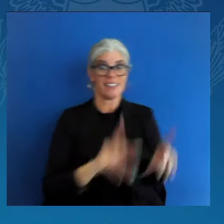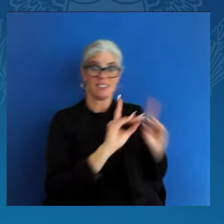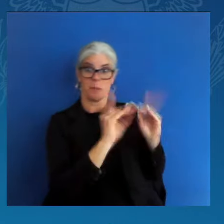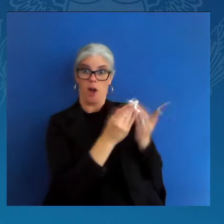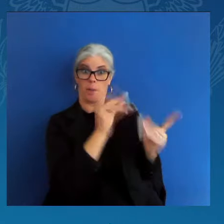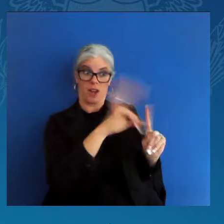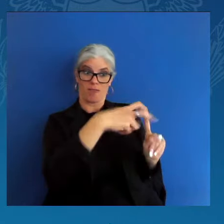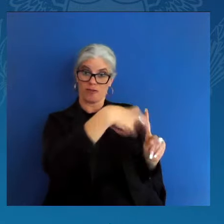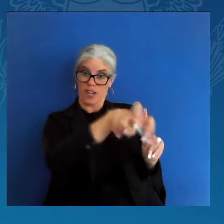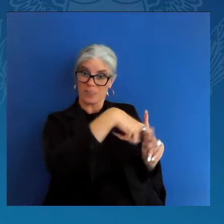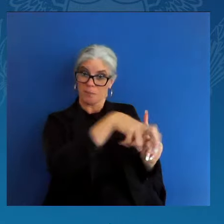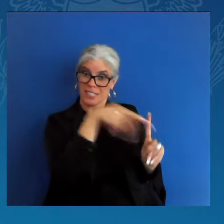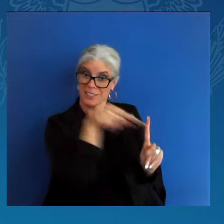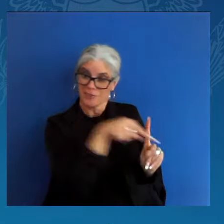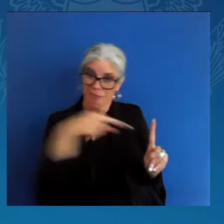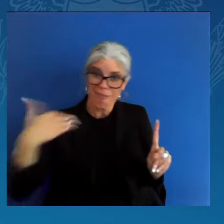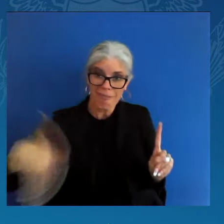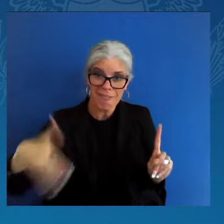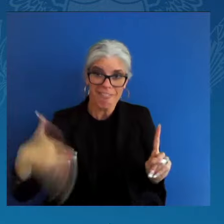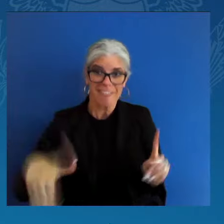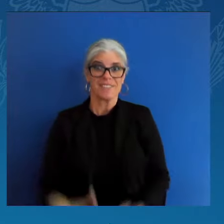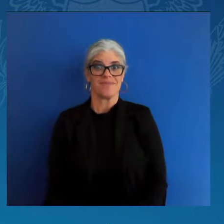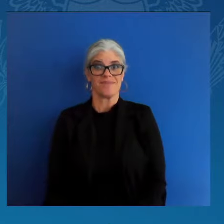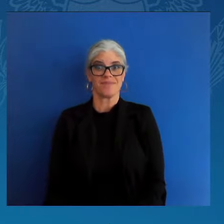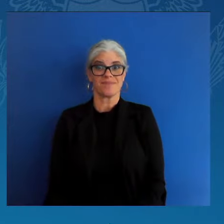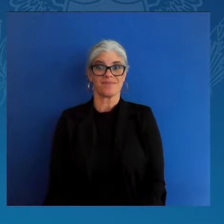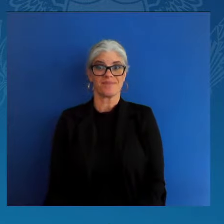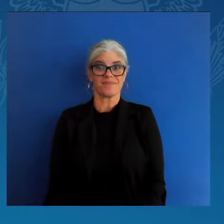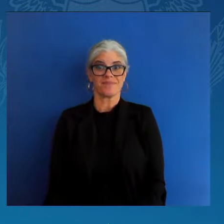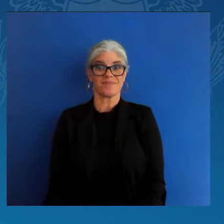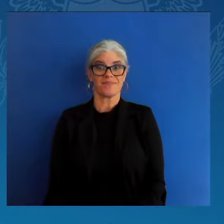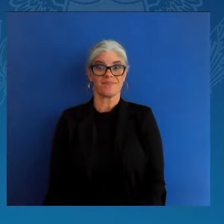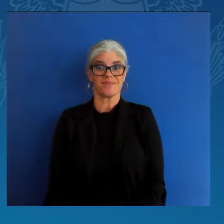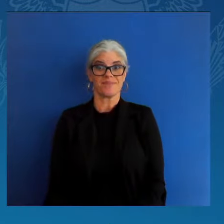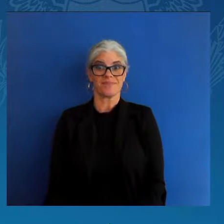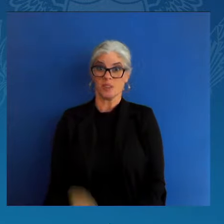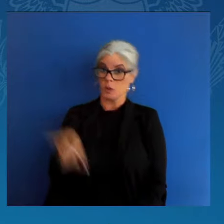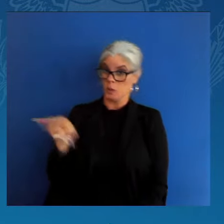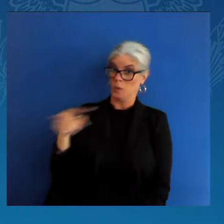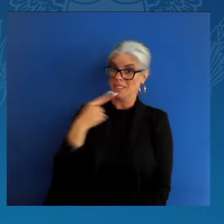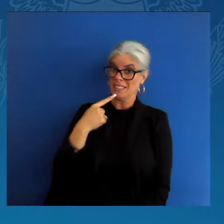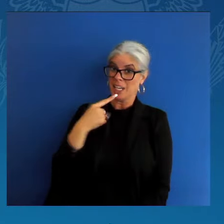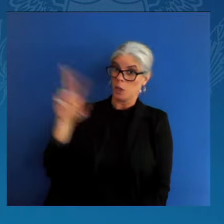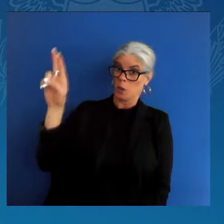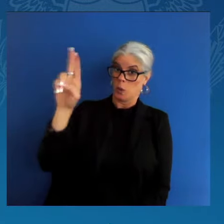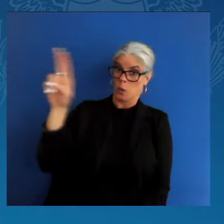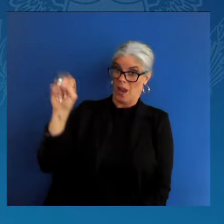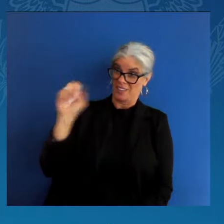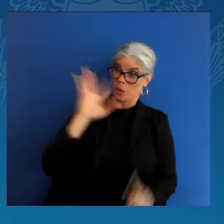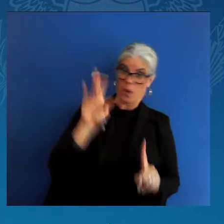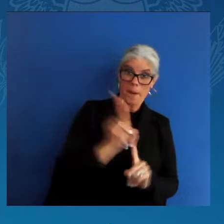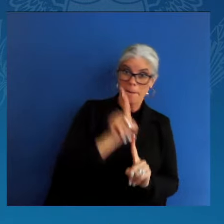The difference, though, is this time it's with our commercial space sector and our international partners.